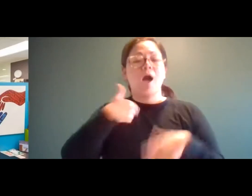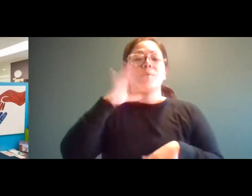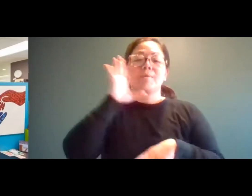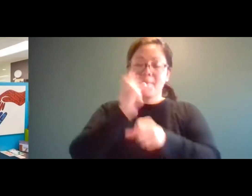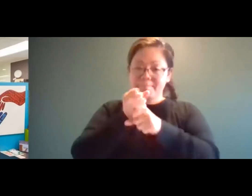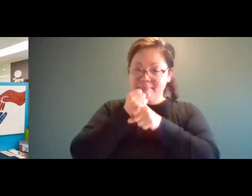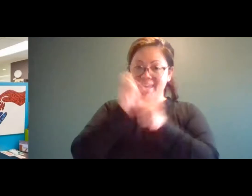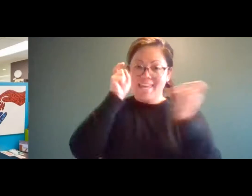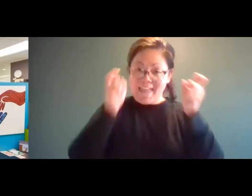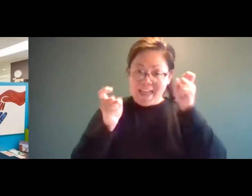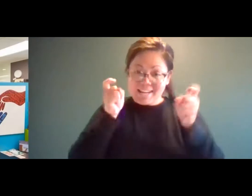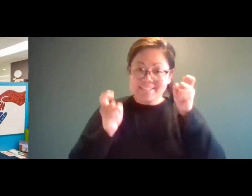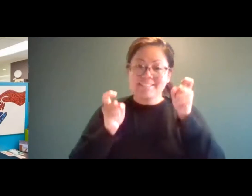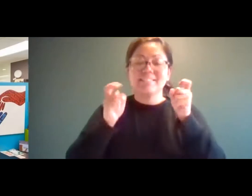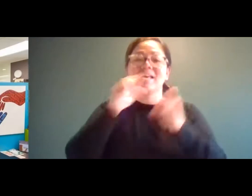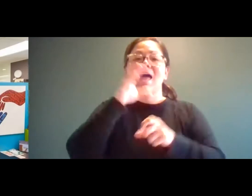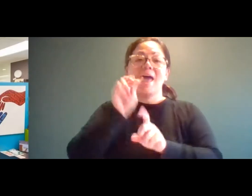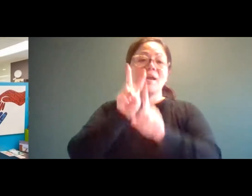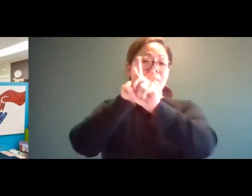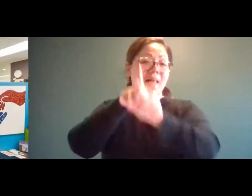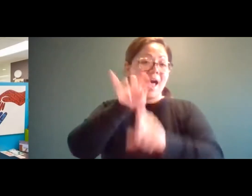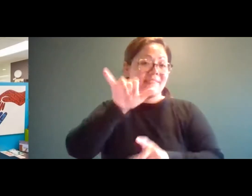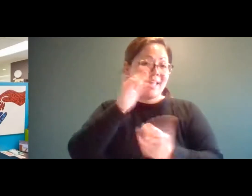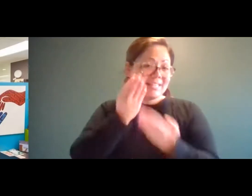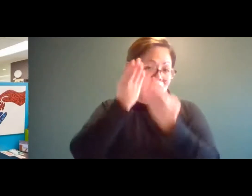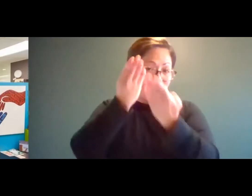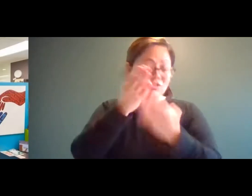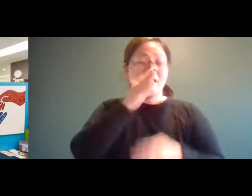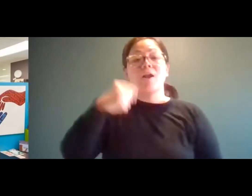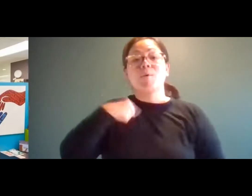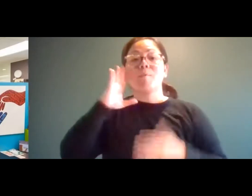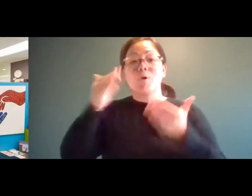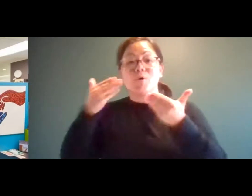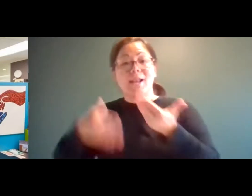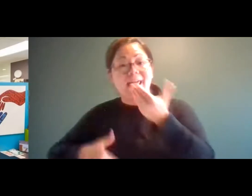and apply those suggestions. And then we will add them to the translation memories